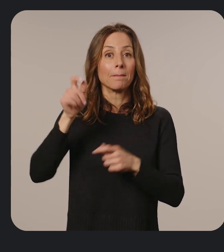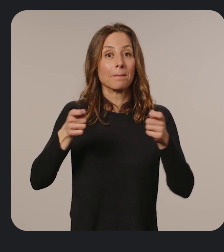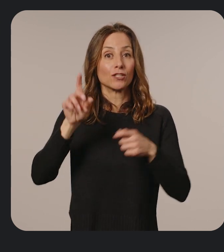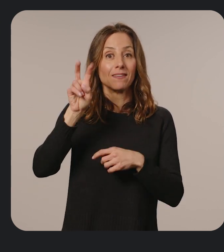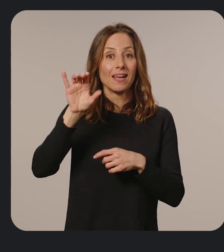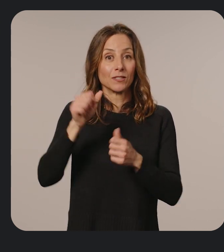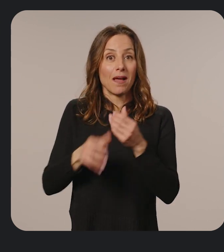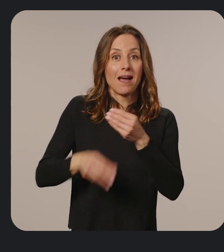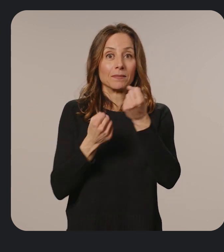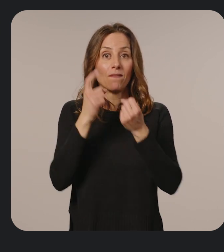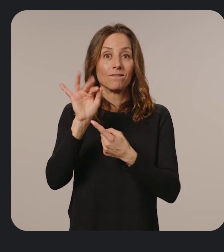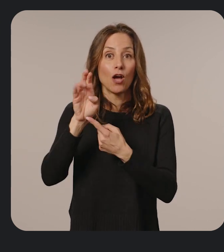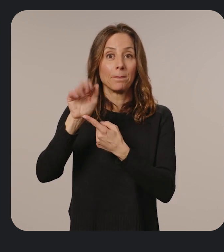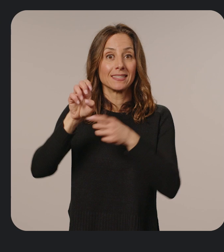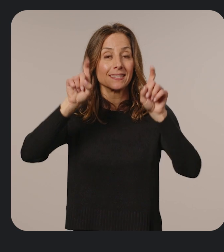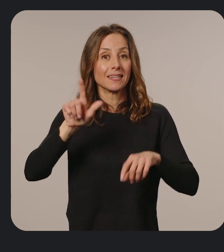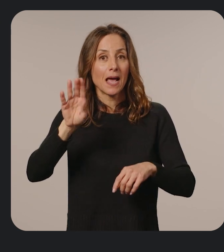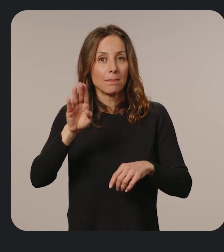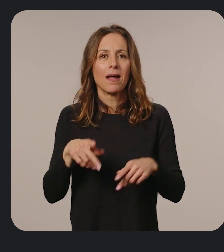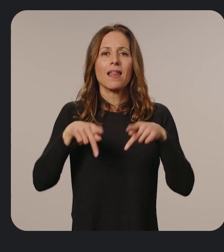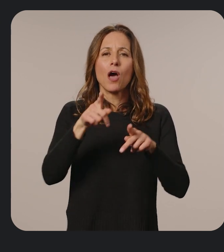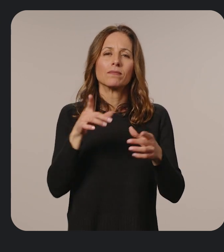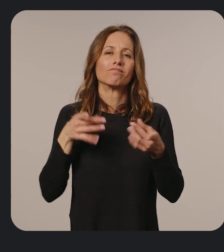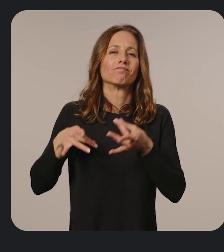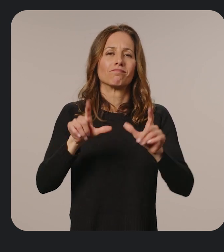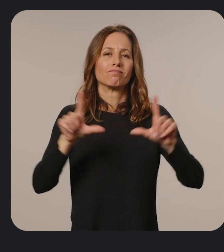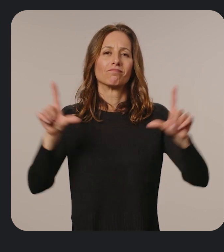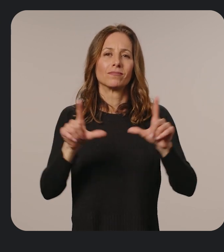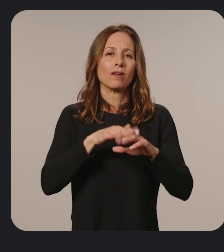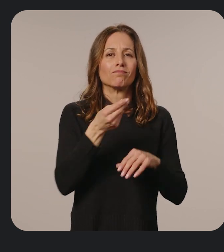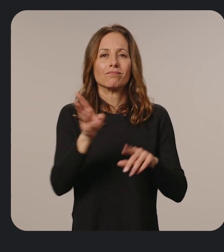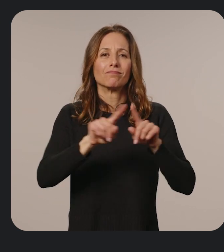Gradle-managed devices, with added support for Firebase Test lab, which allows you to seamlessly scale executing